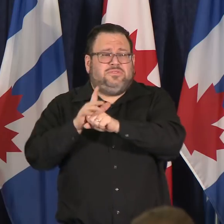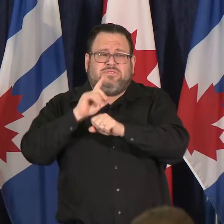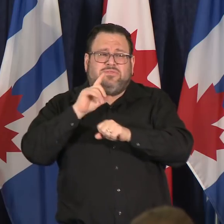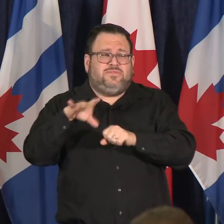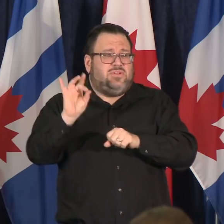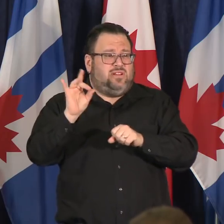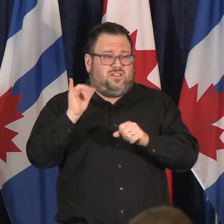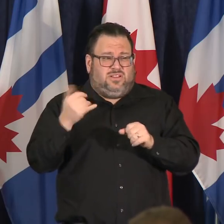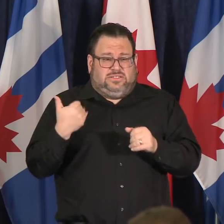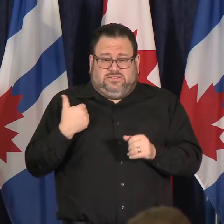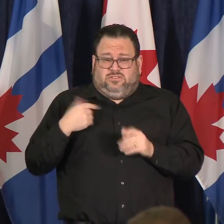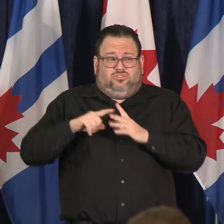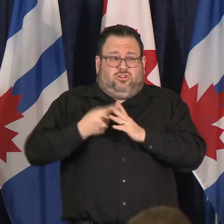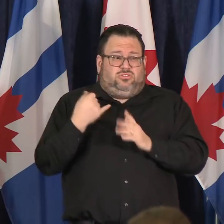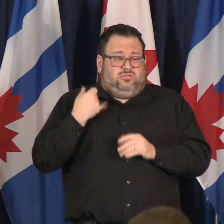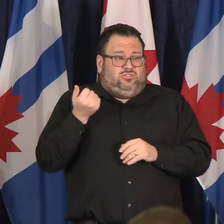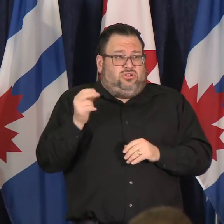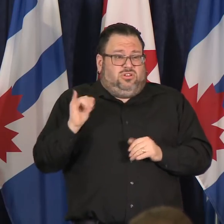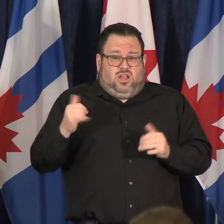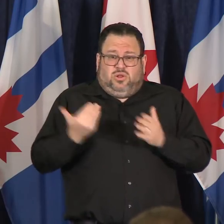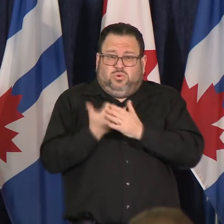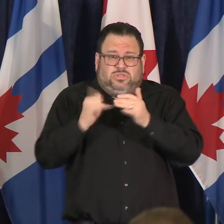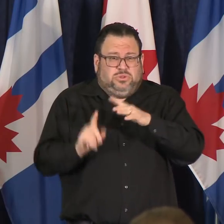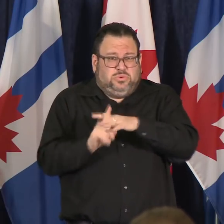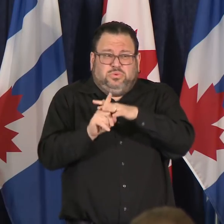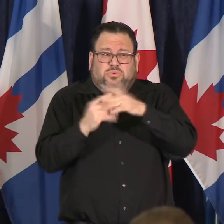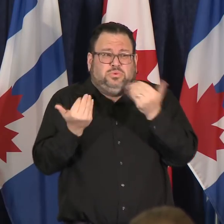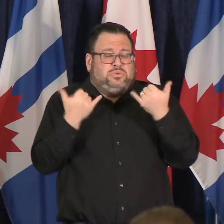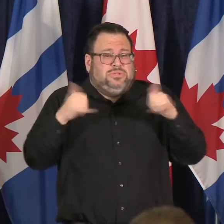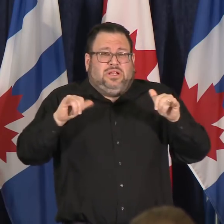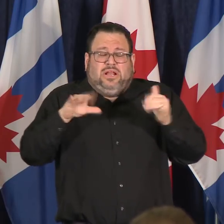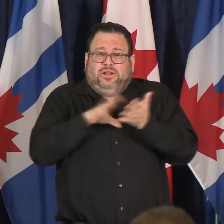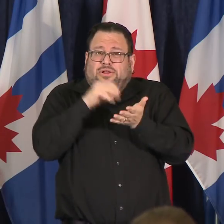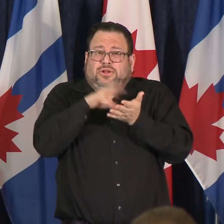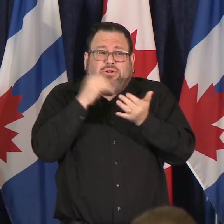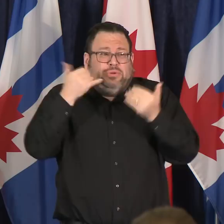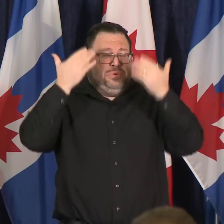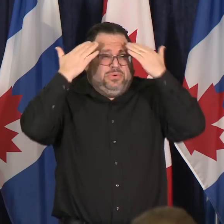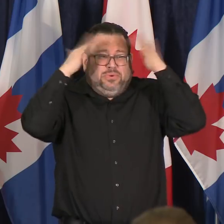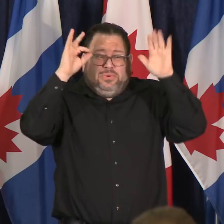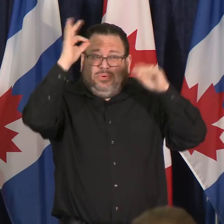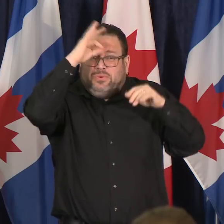with which we're still unfamiliar and still very much in the learning phase so